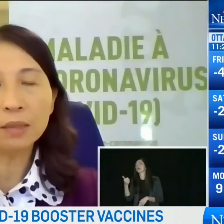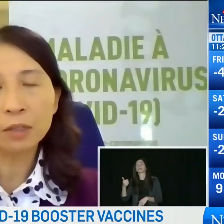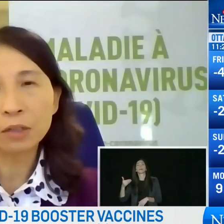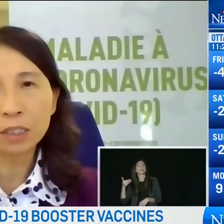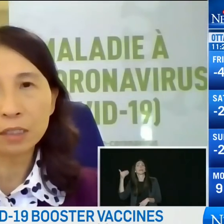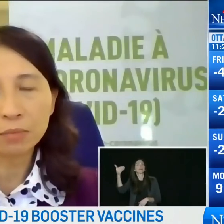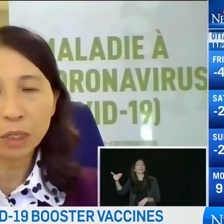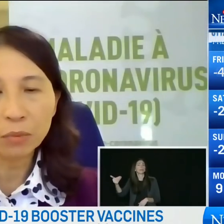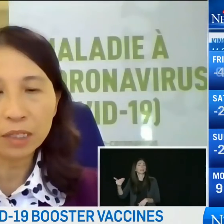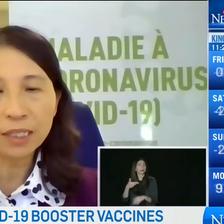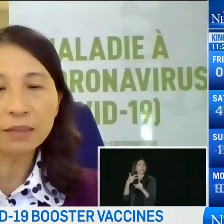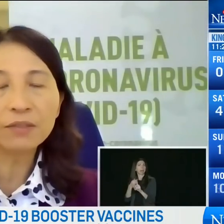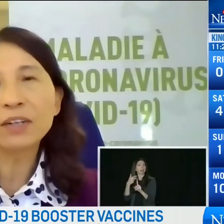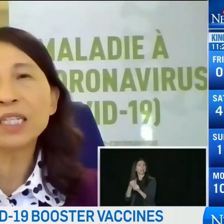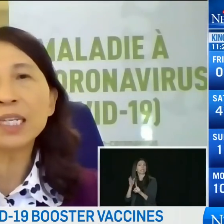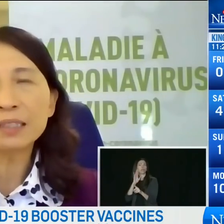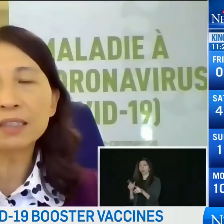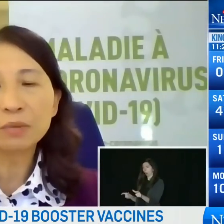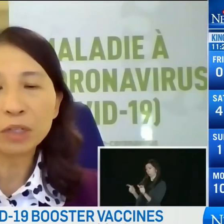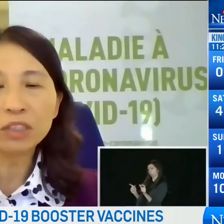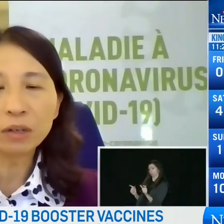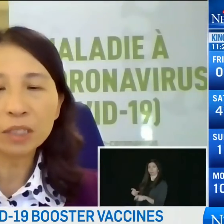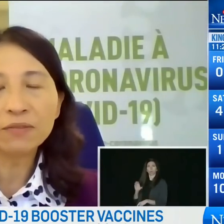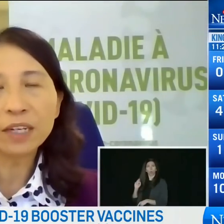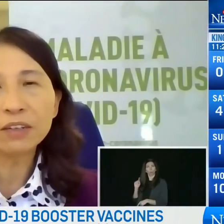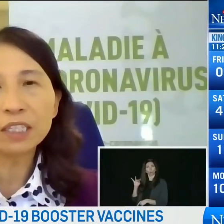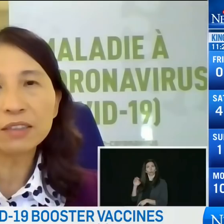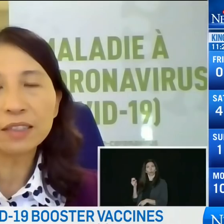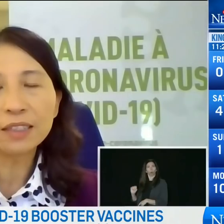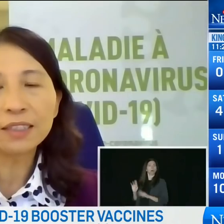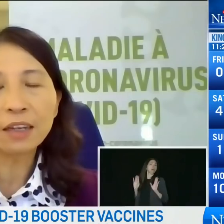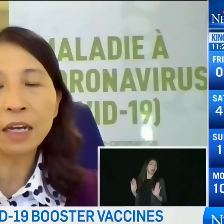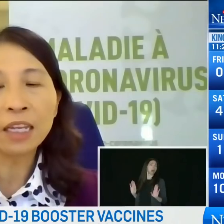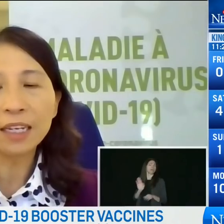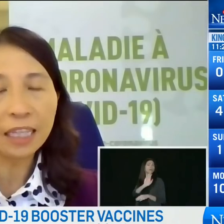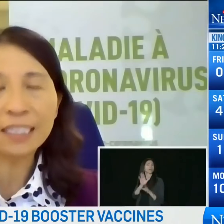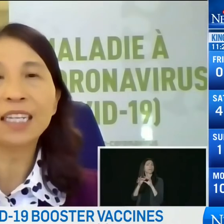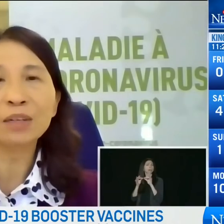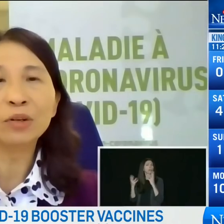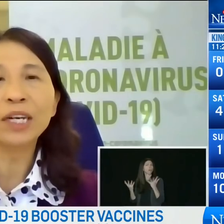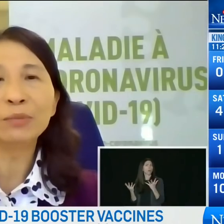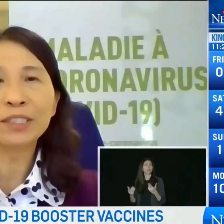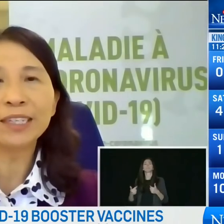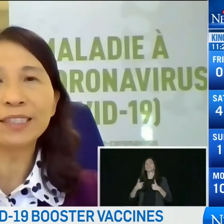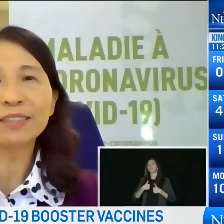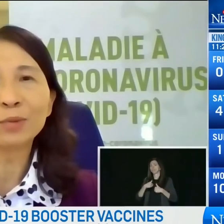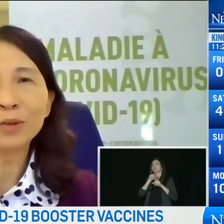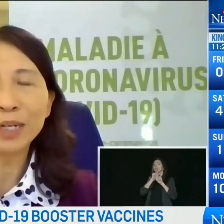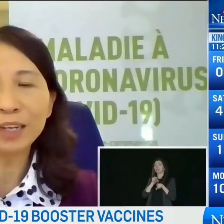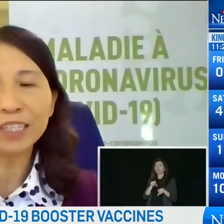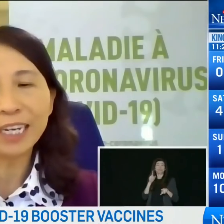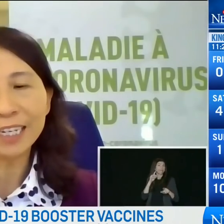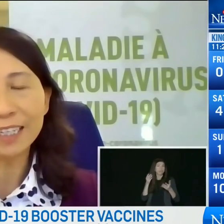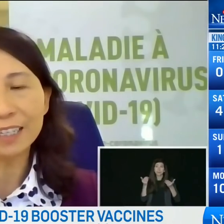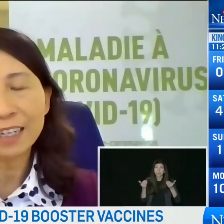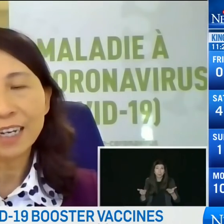THANK YOU FOR THAT QUESTION.